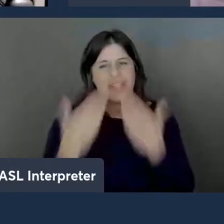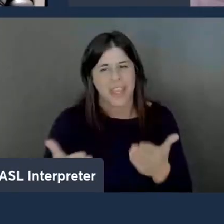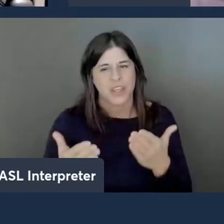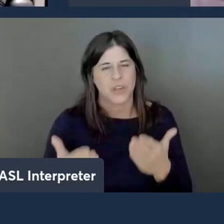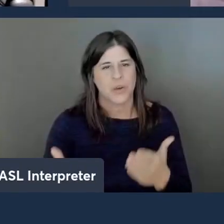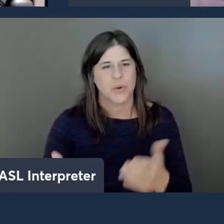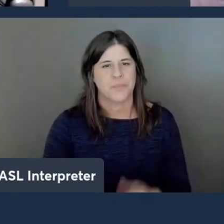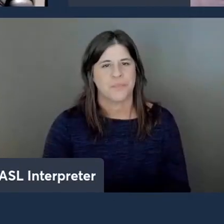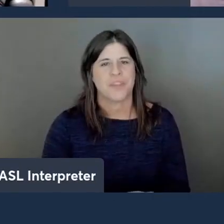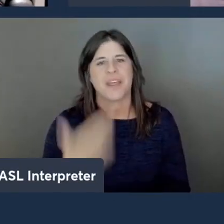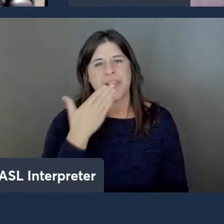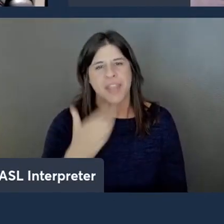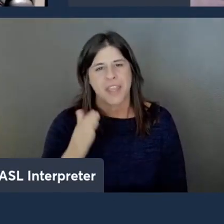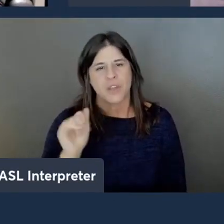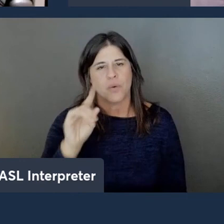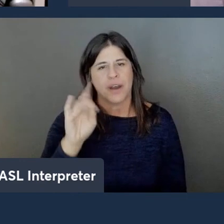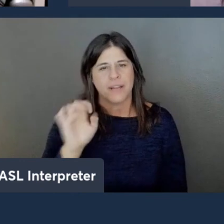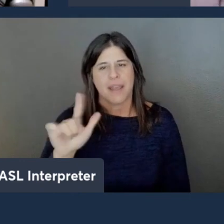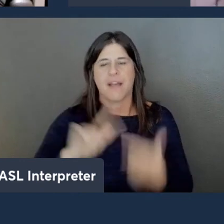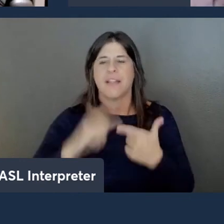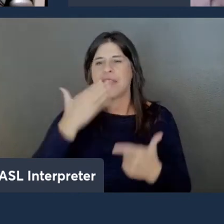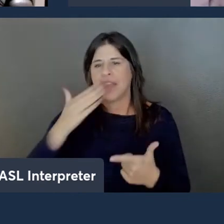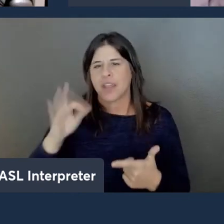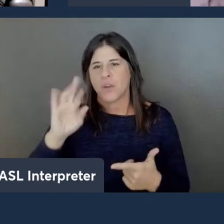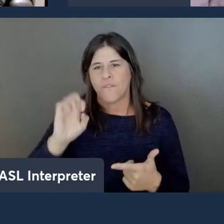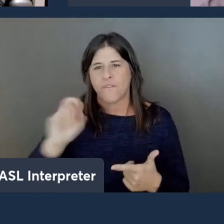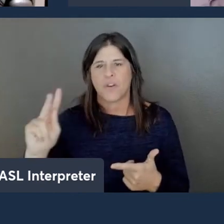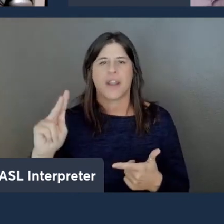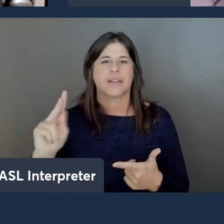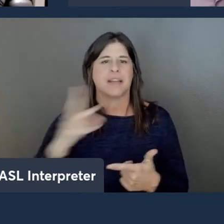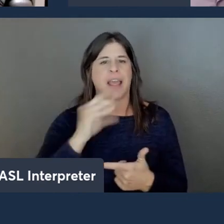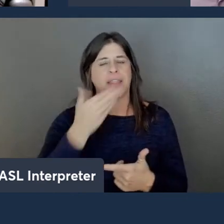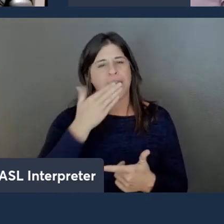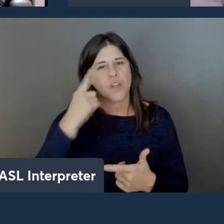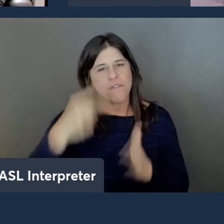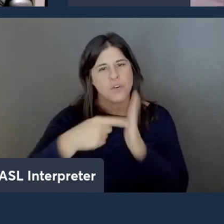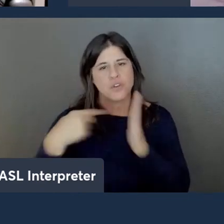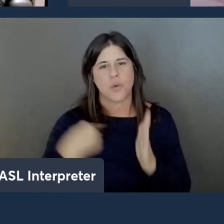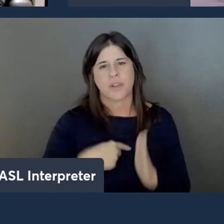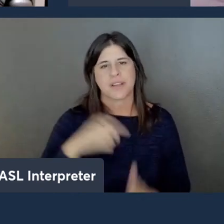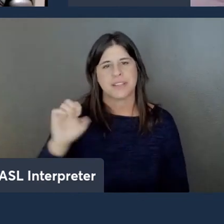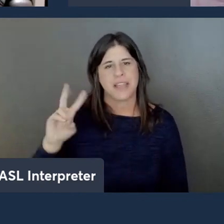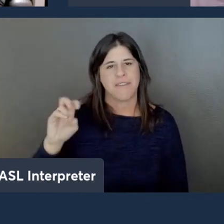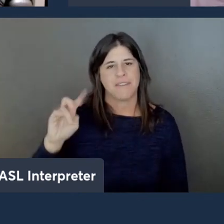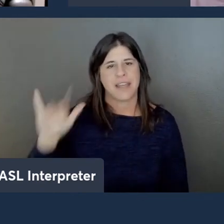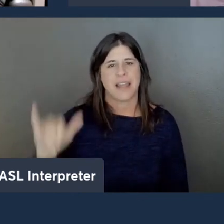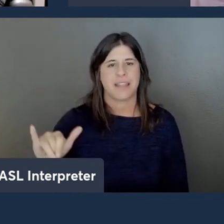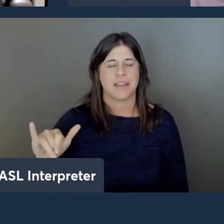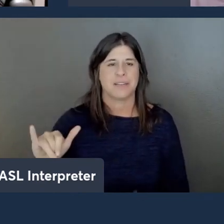Thank you, Frank and Adele, thank you very much for showing us Evidently, which evidently has the best name.